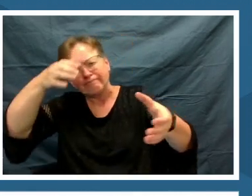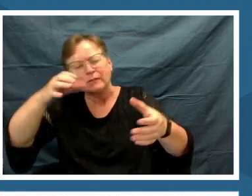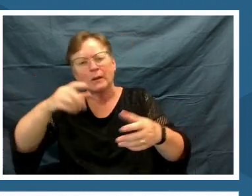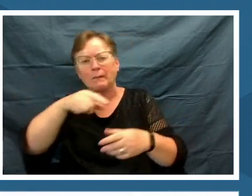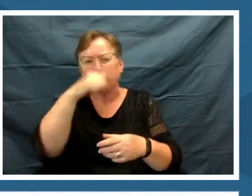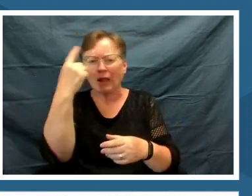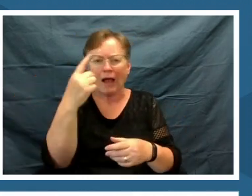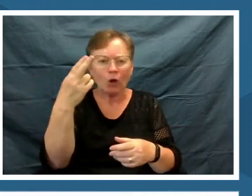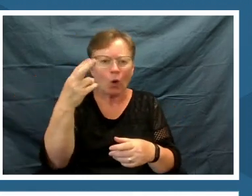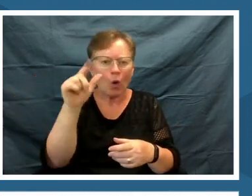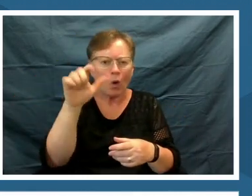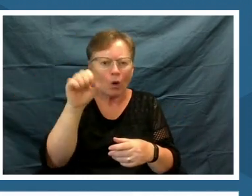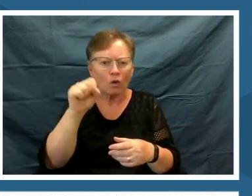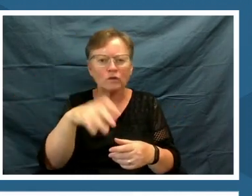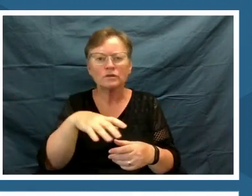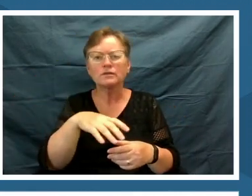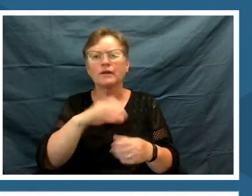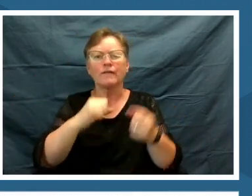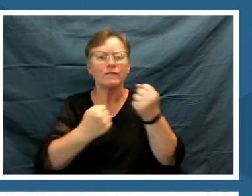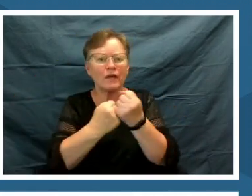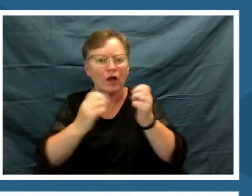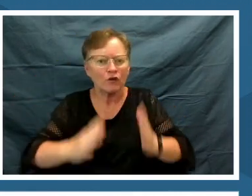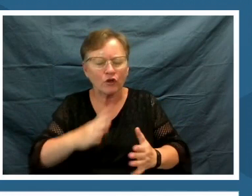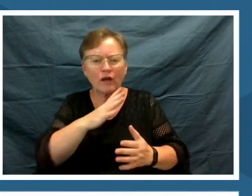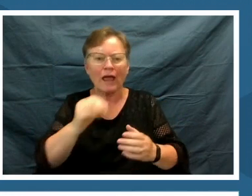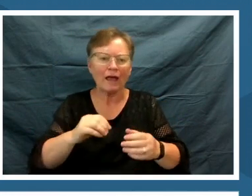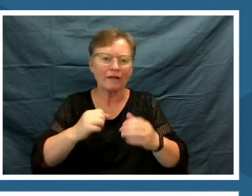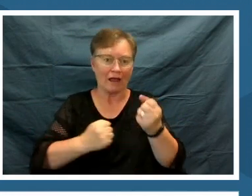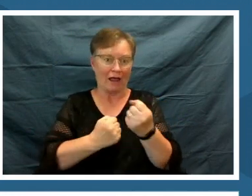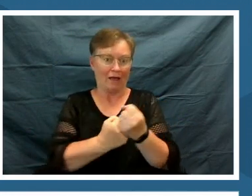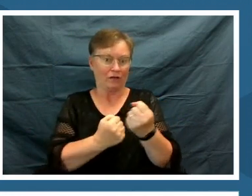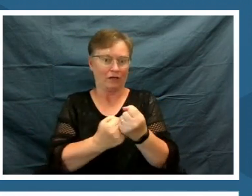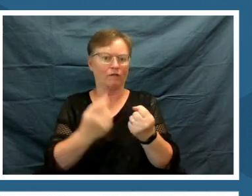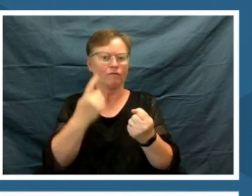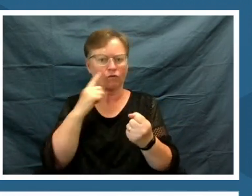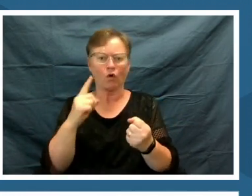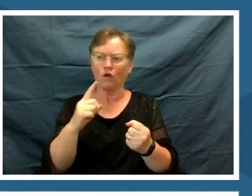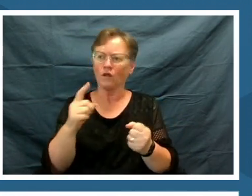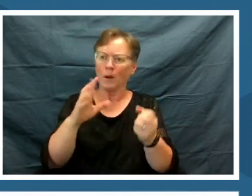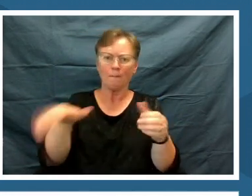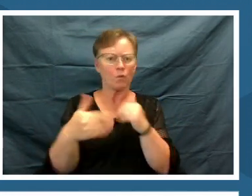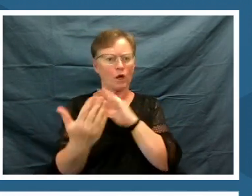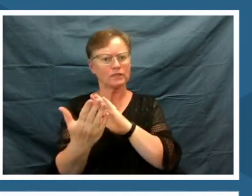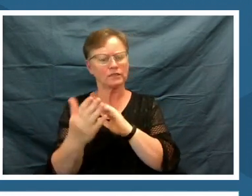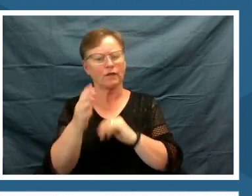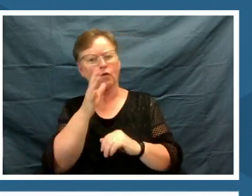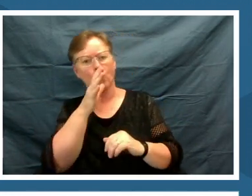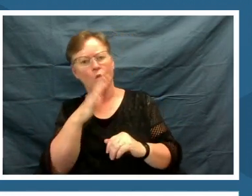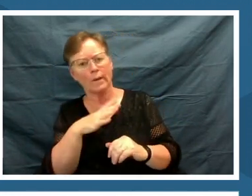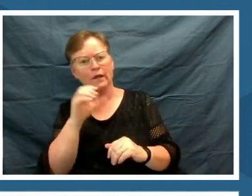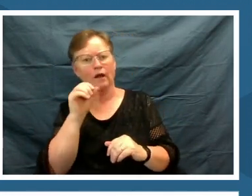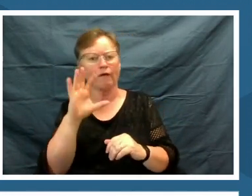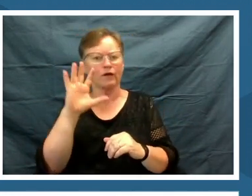and vocal advocate for the rightful presence of women of color non-very